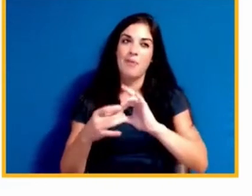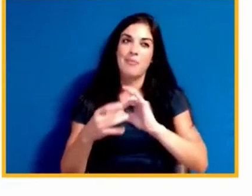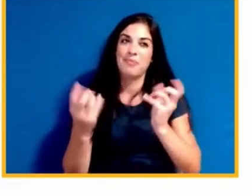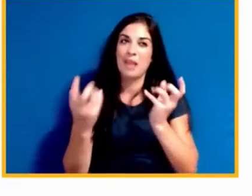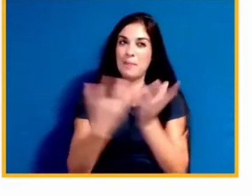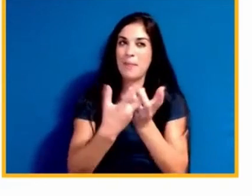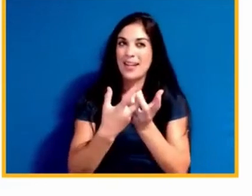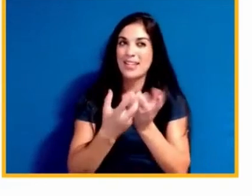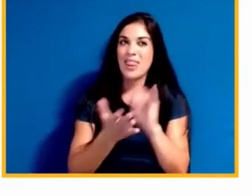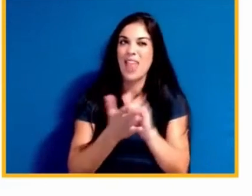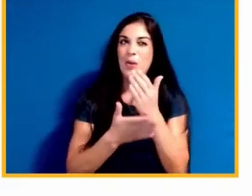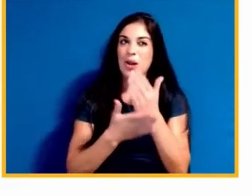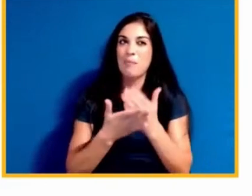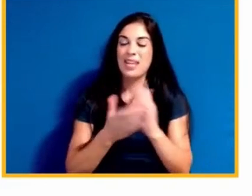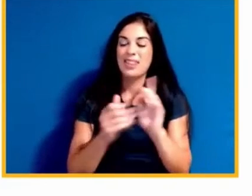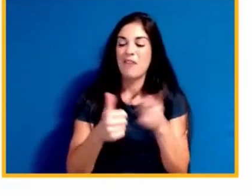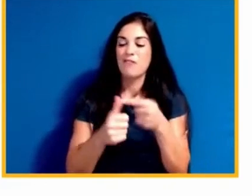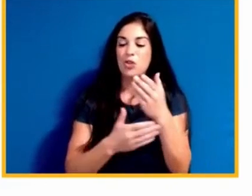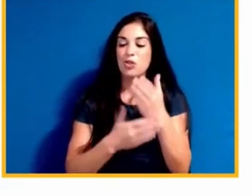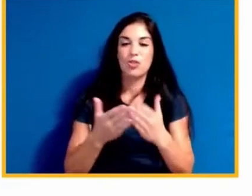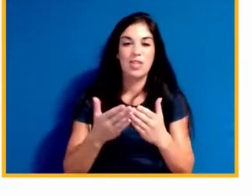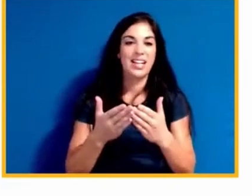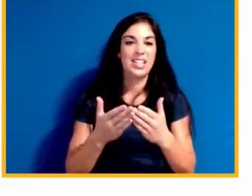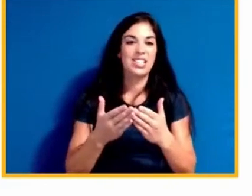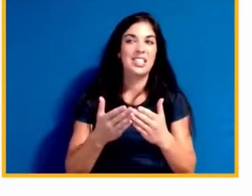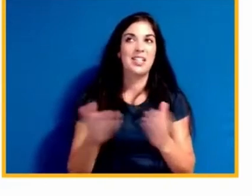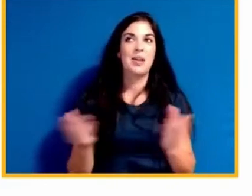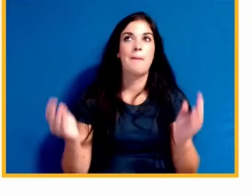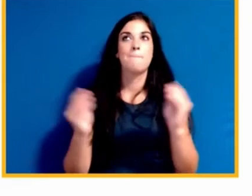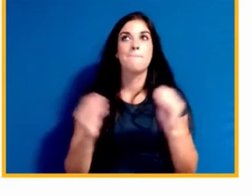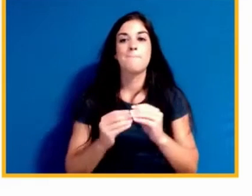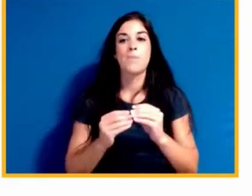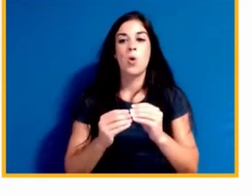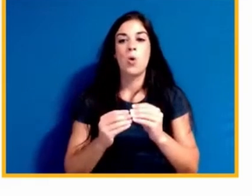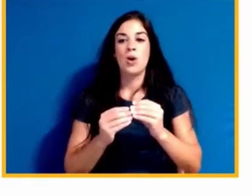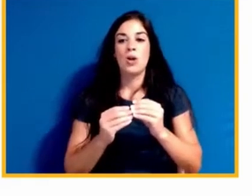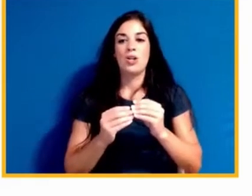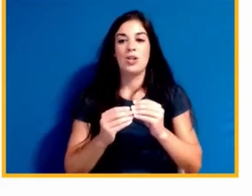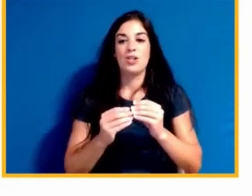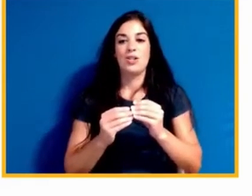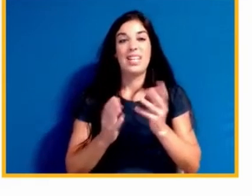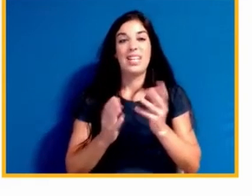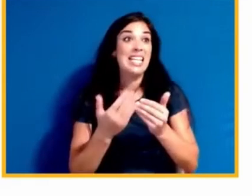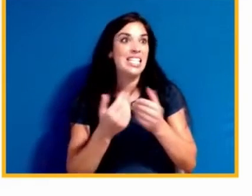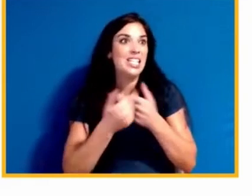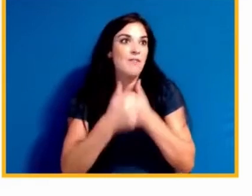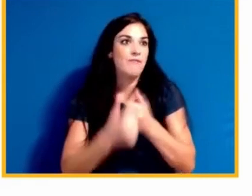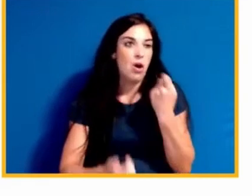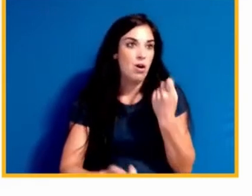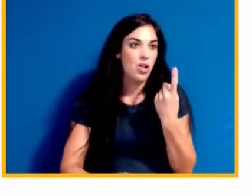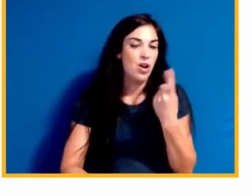made that first whole section like a lot more, a lot easier to follow because it felt like